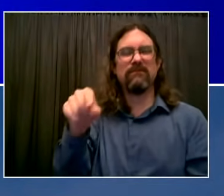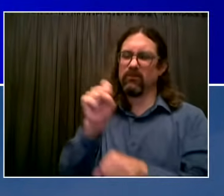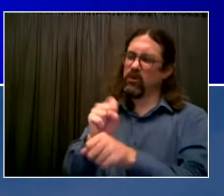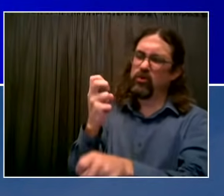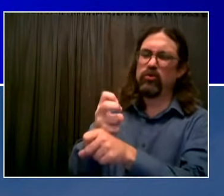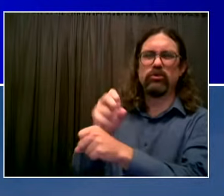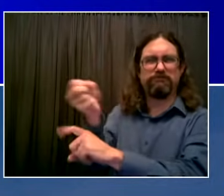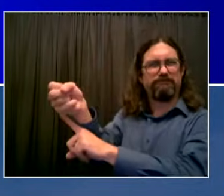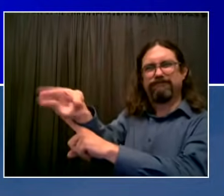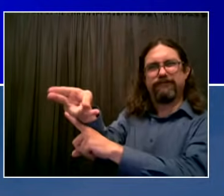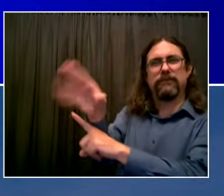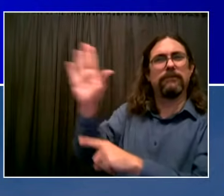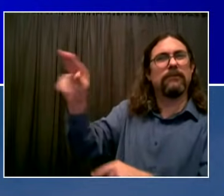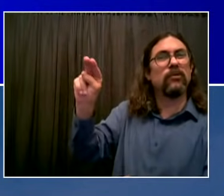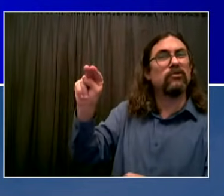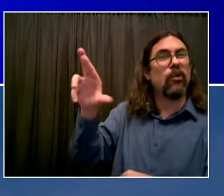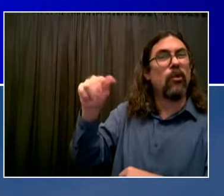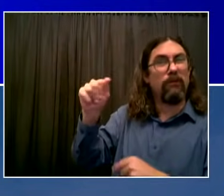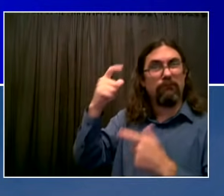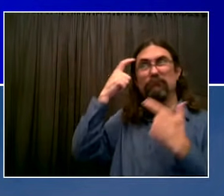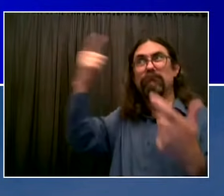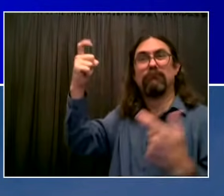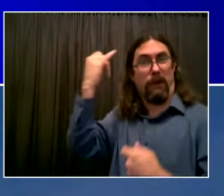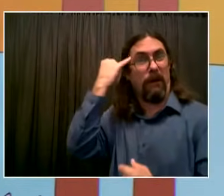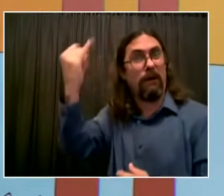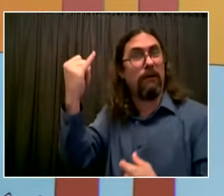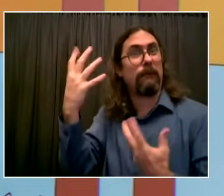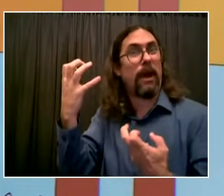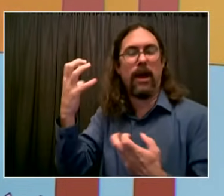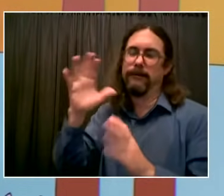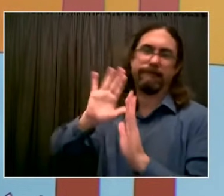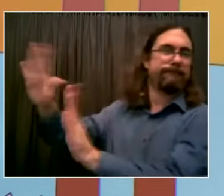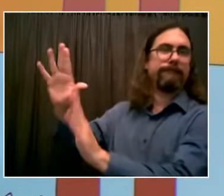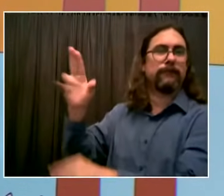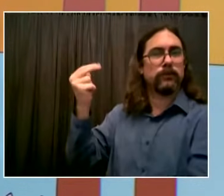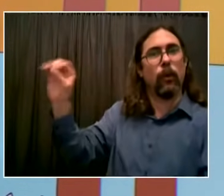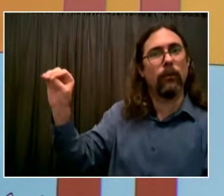YORK CITY FOR THE GOOD OF ALL OF US.